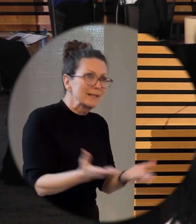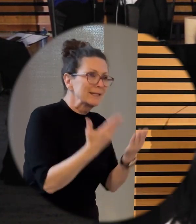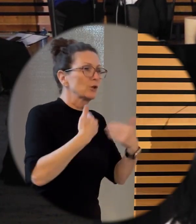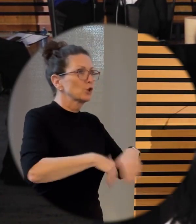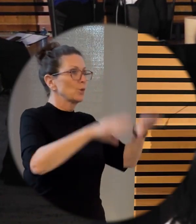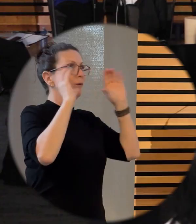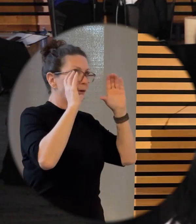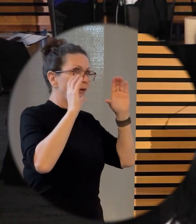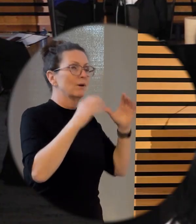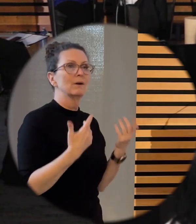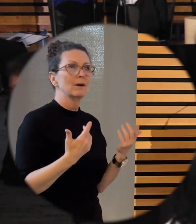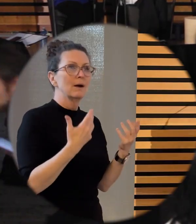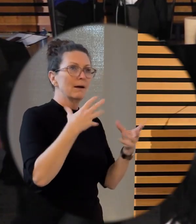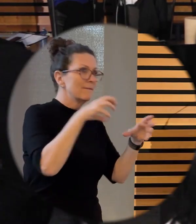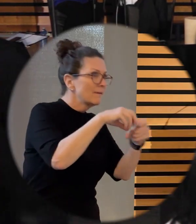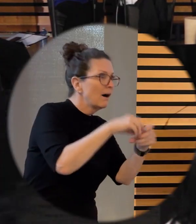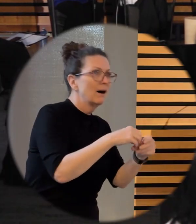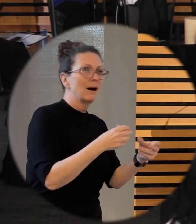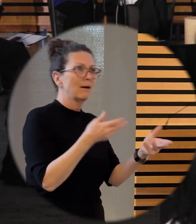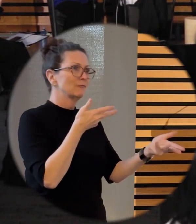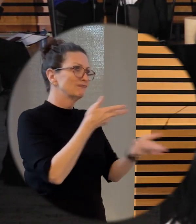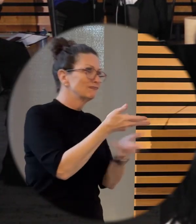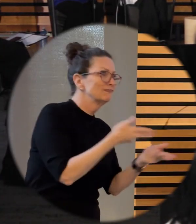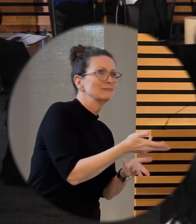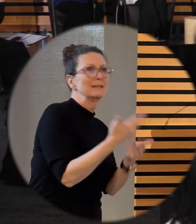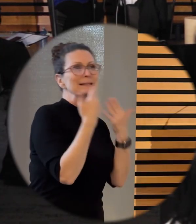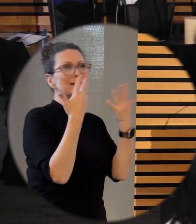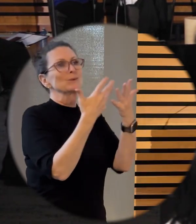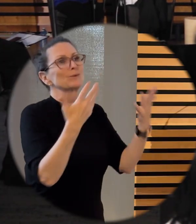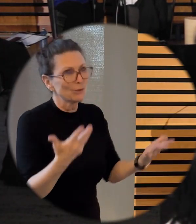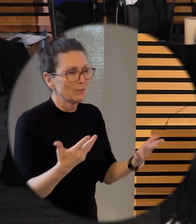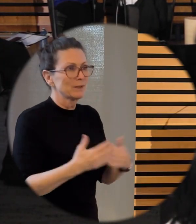conversation with five incredibly courageous Canadians who have done a wonderful job in